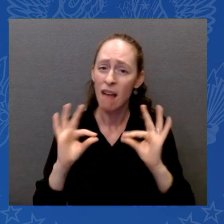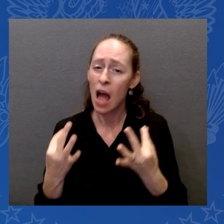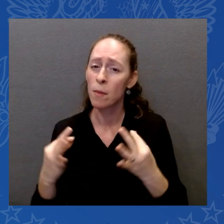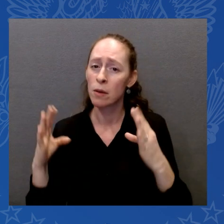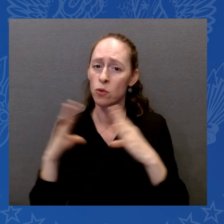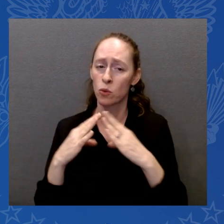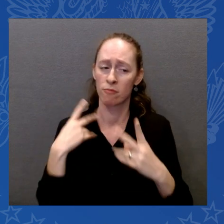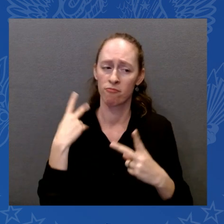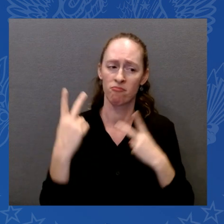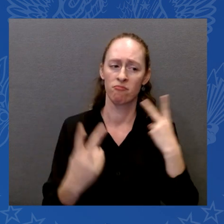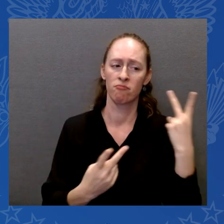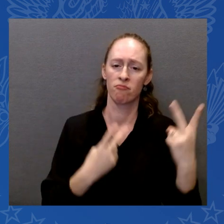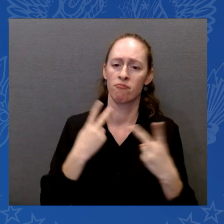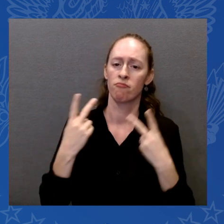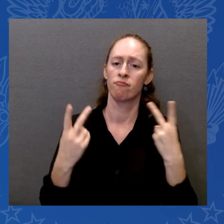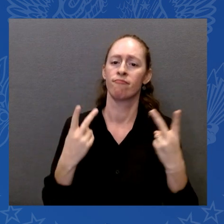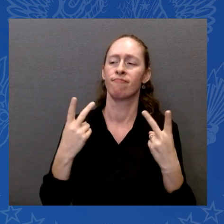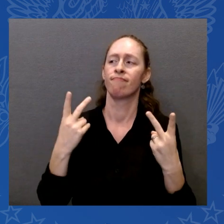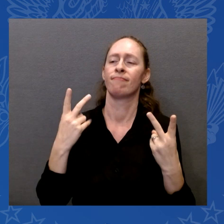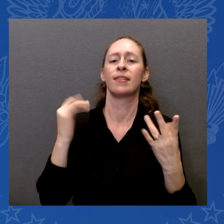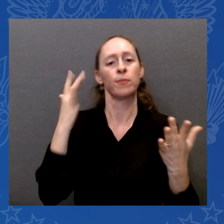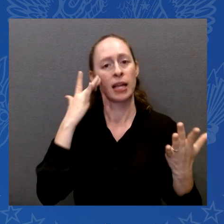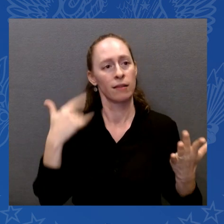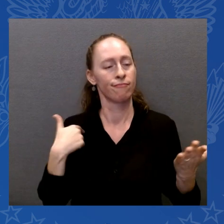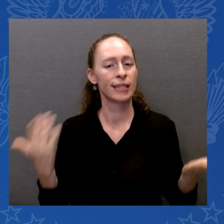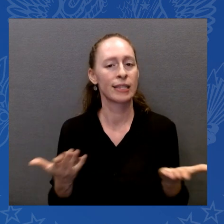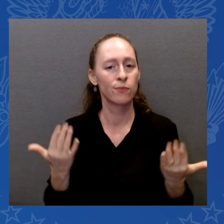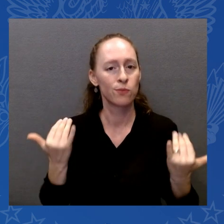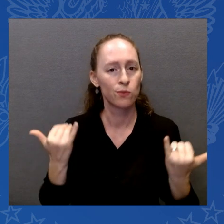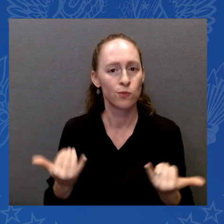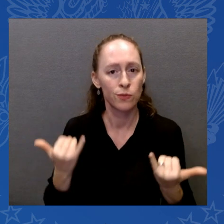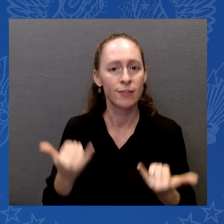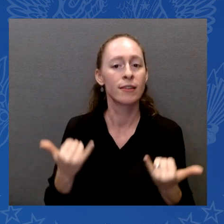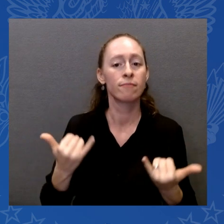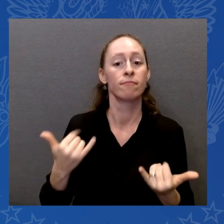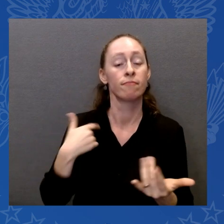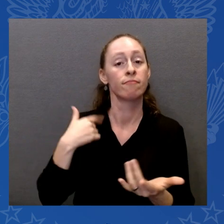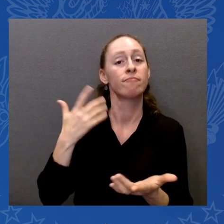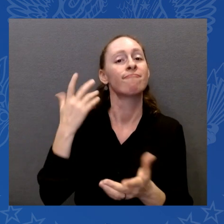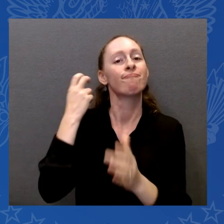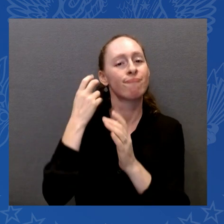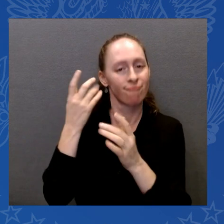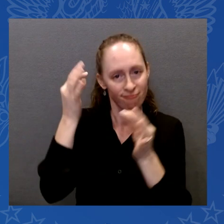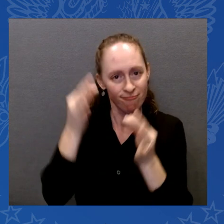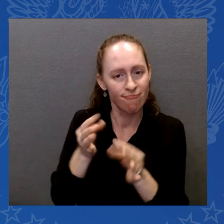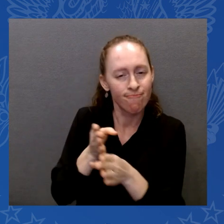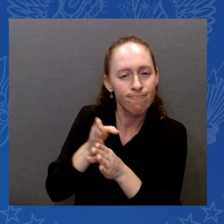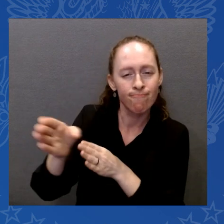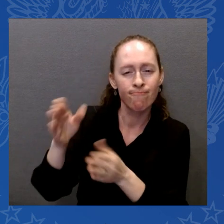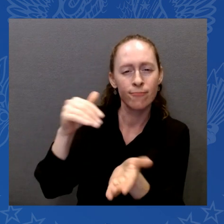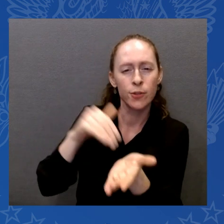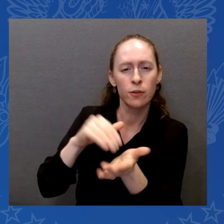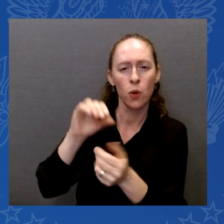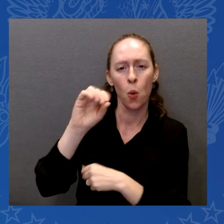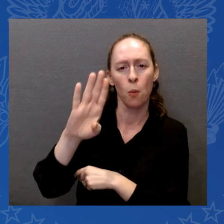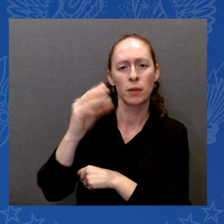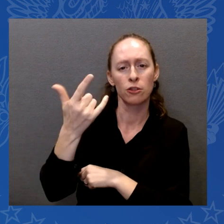I became a doctor and OB-GYN because of my drive to care for people without judgment throughout the course of their lives,